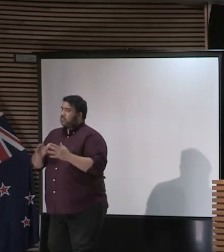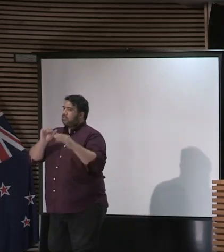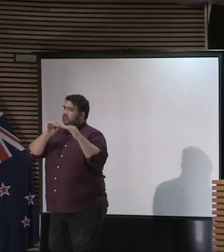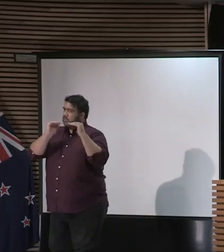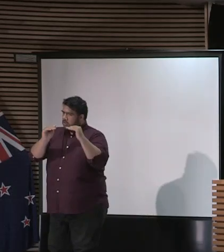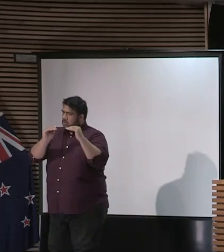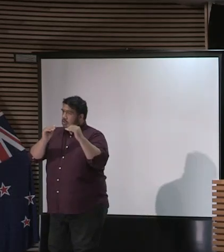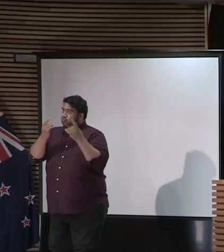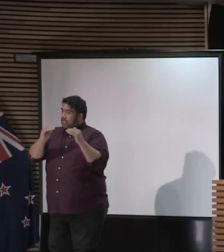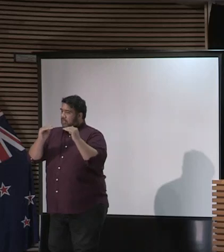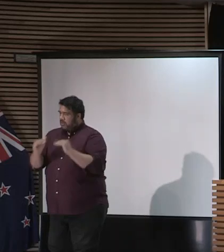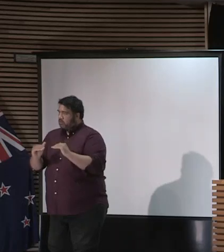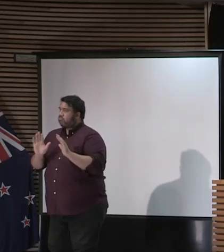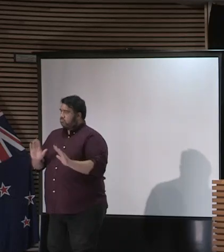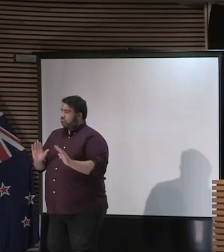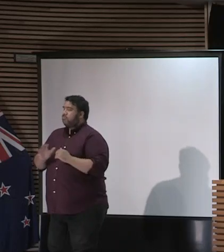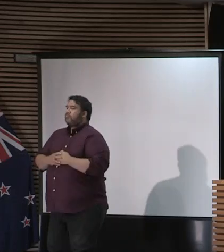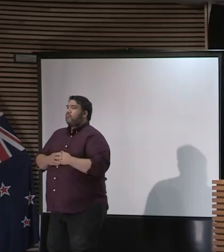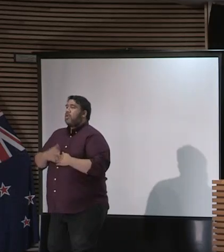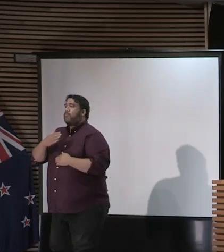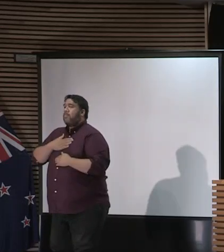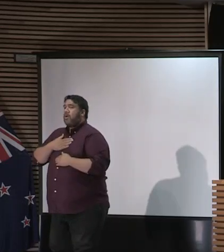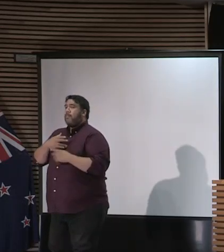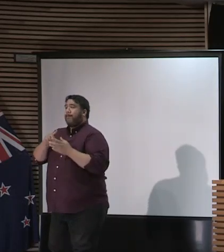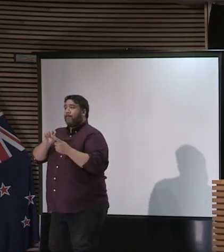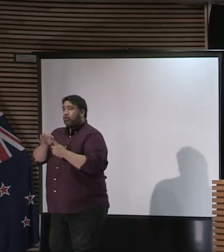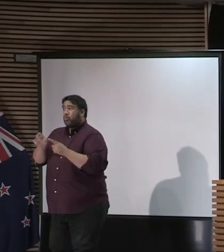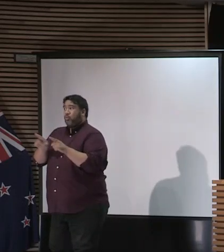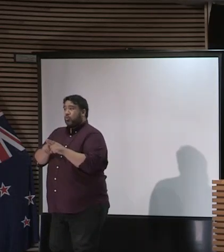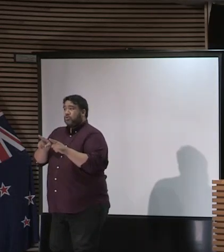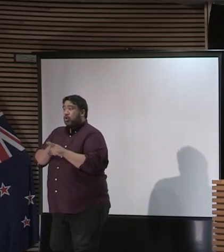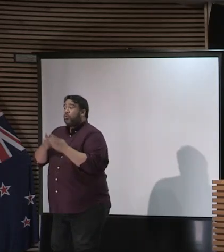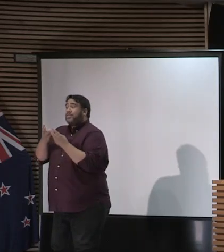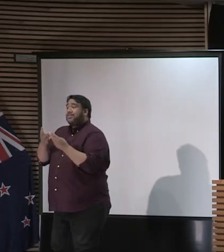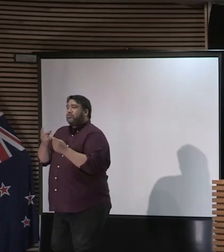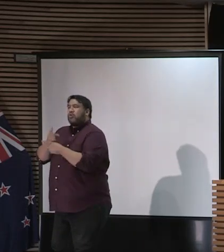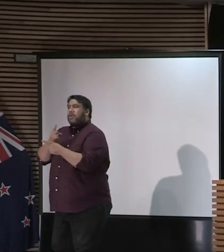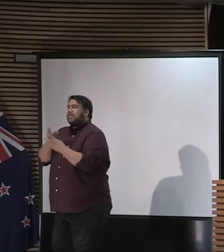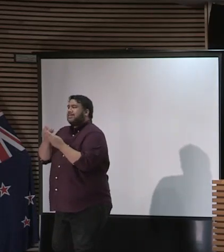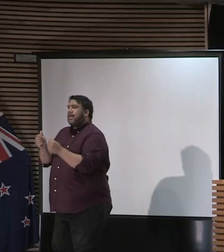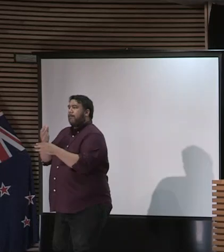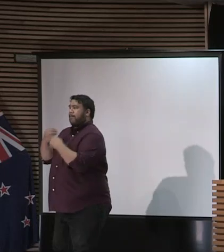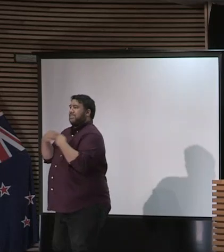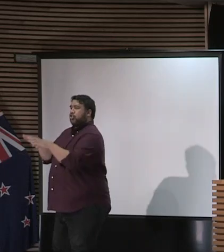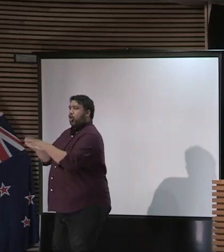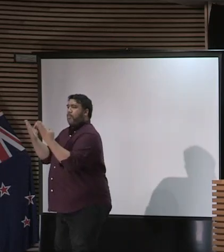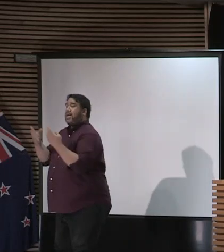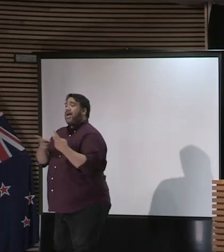the economy. But it is about moving with certainty in the hope that we don't go backwards. The next point I would make, in terms of why is